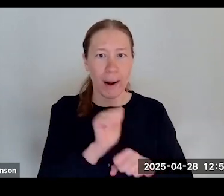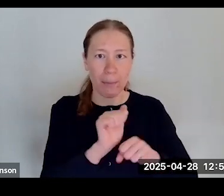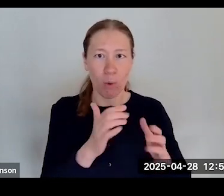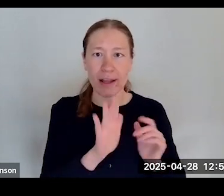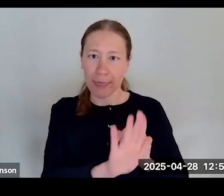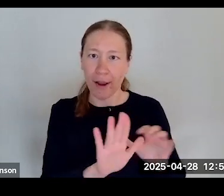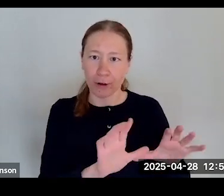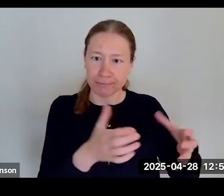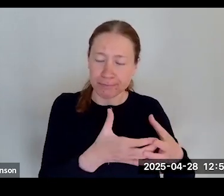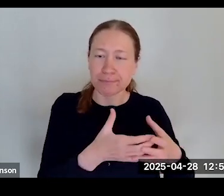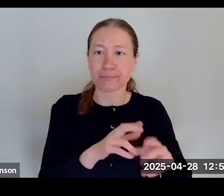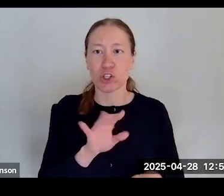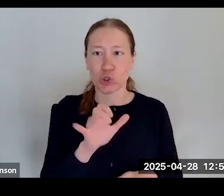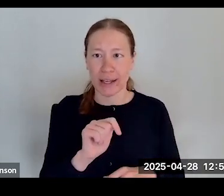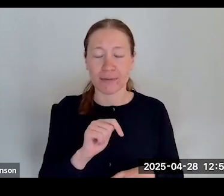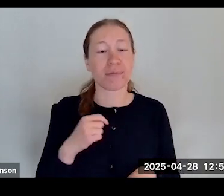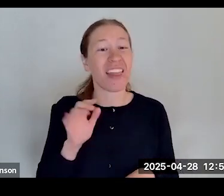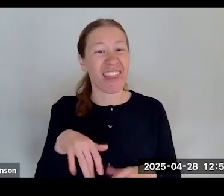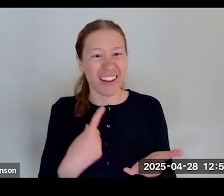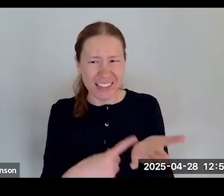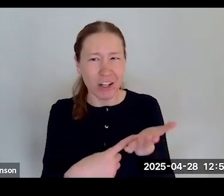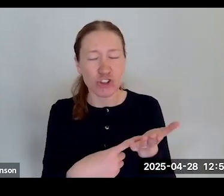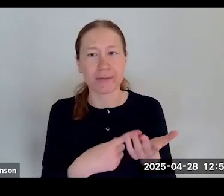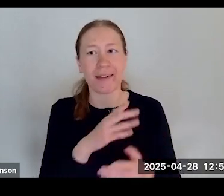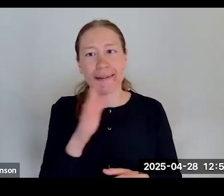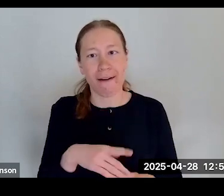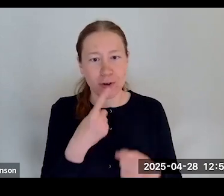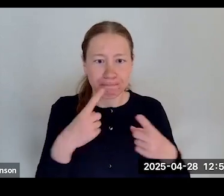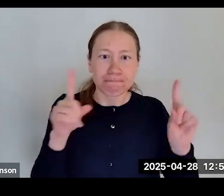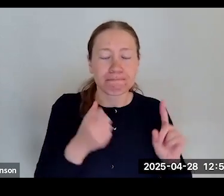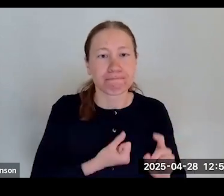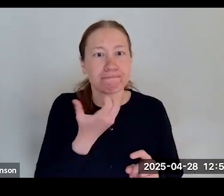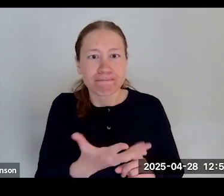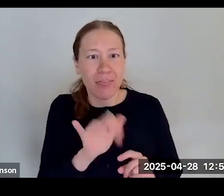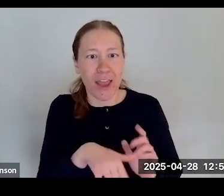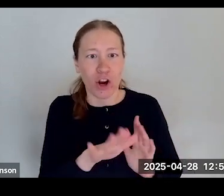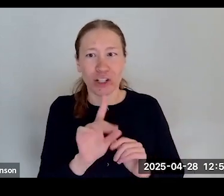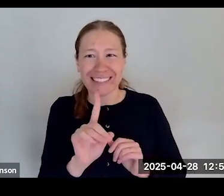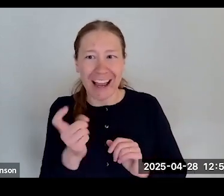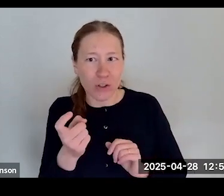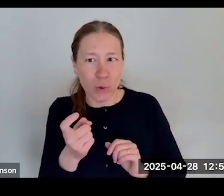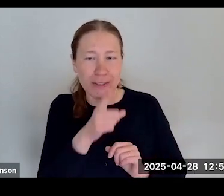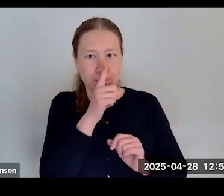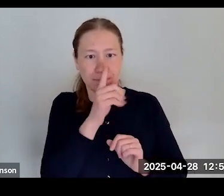we do not disclose the employee's diagnosis, but rather we speak to the limitations of their disability.